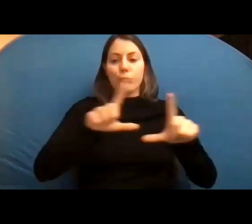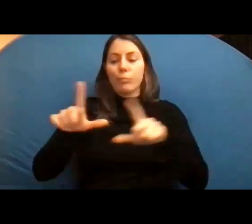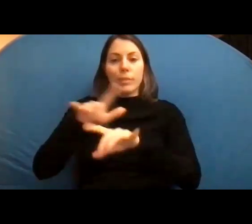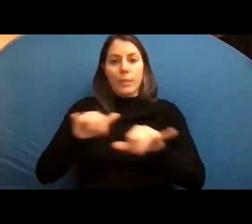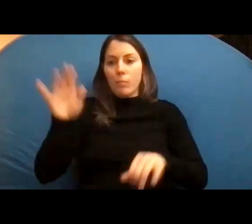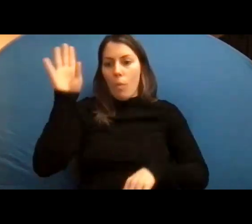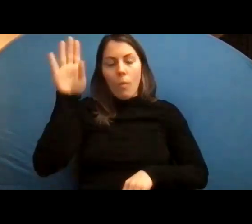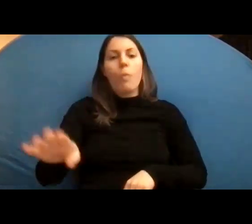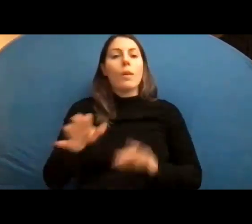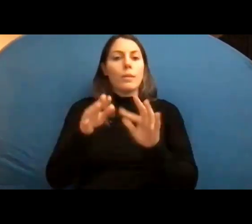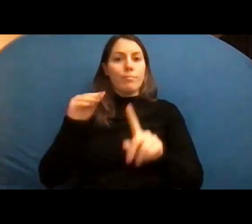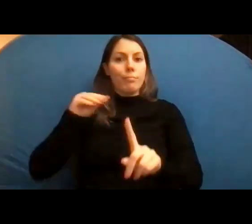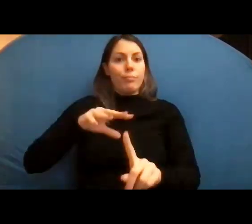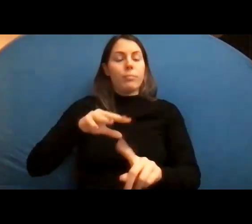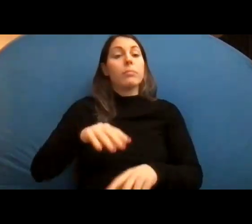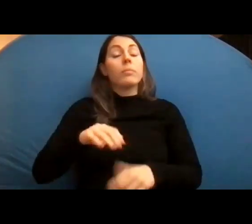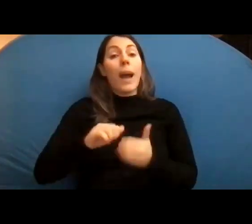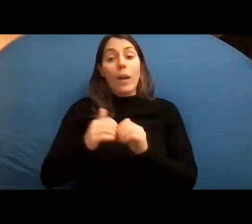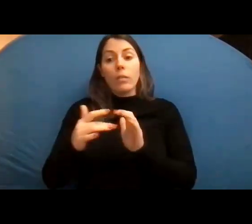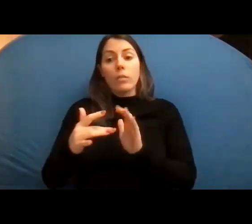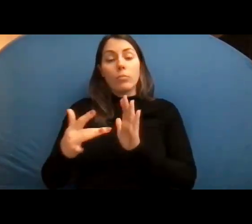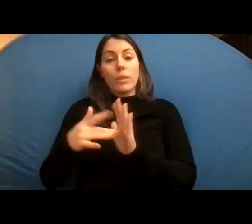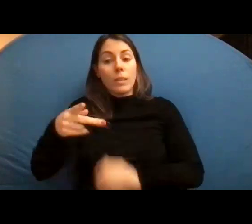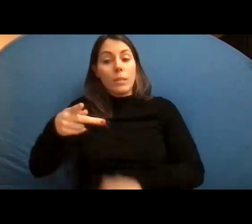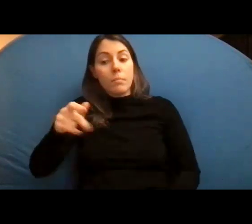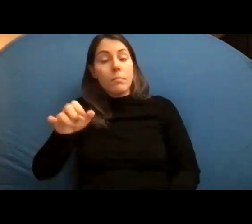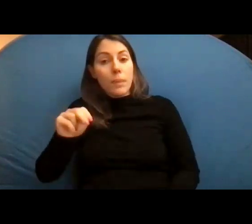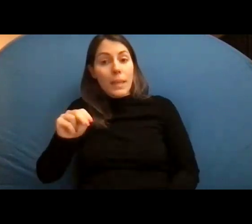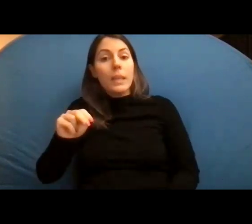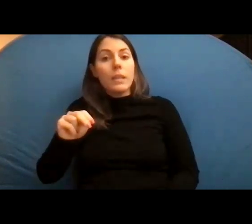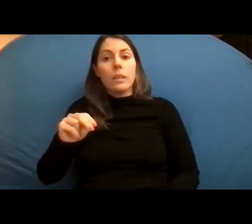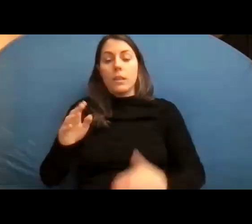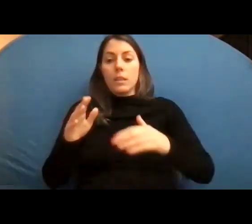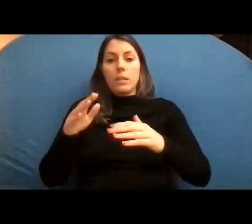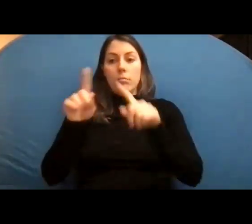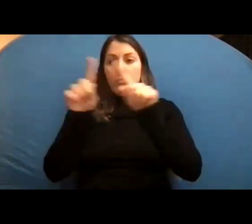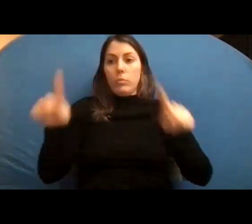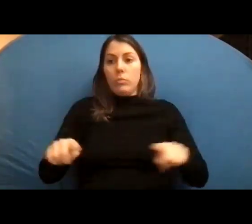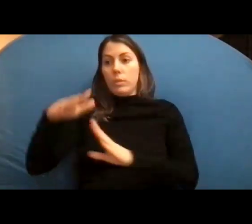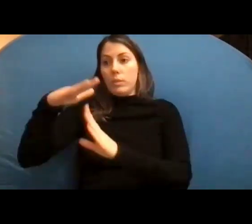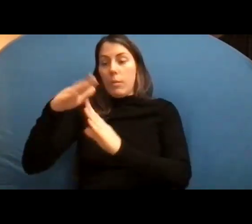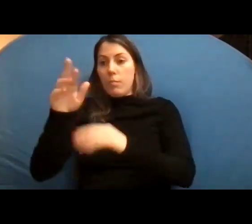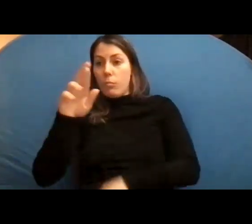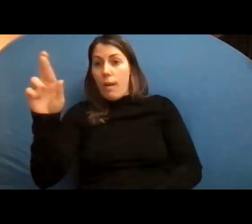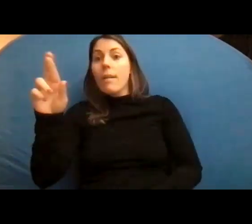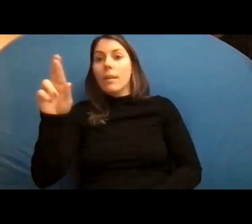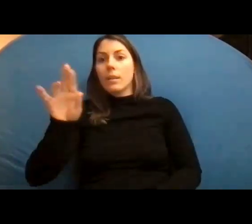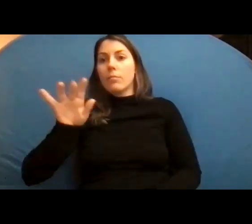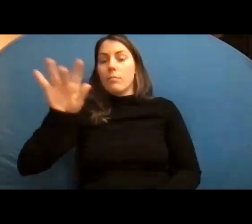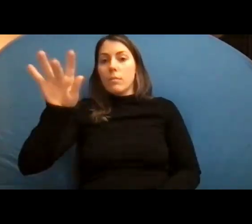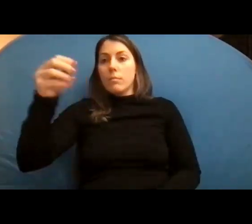spotlighting your interpreters, and if you click on the three dots in the upper right corner